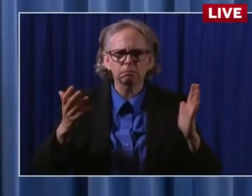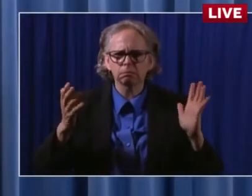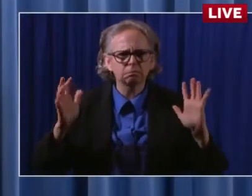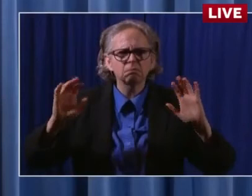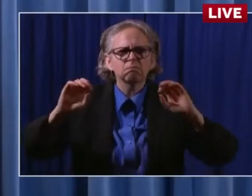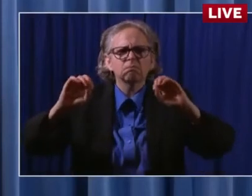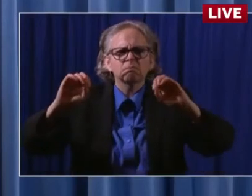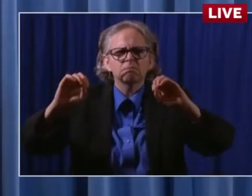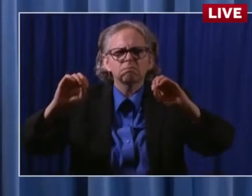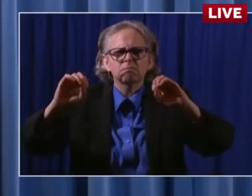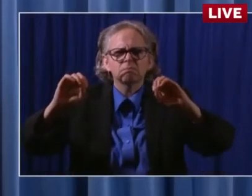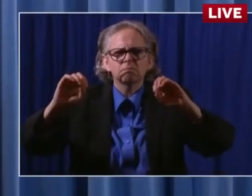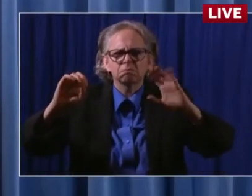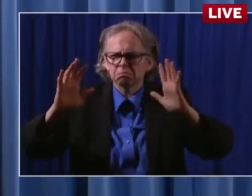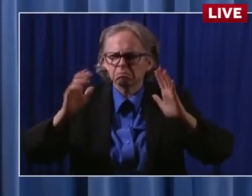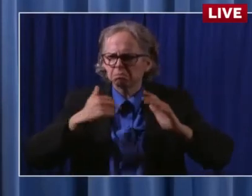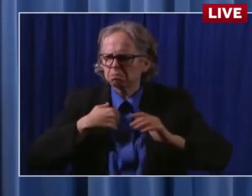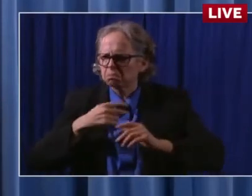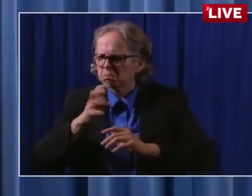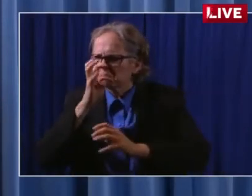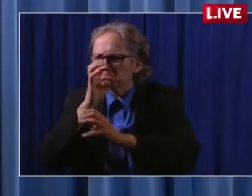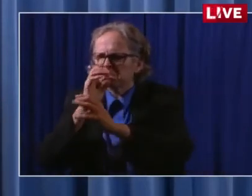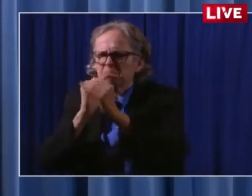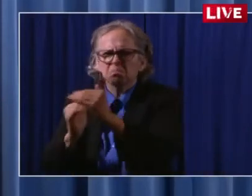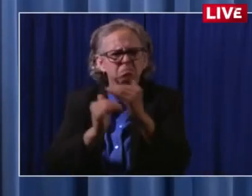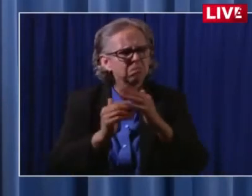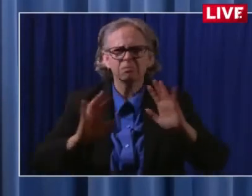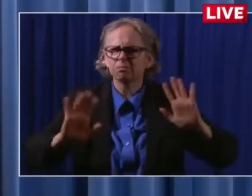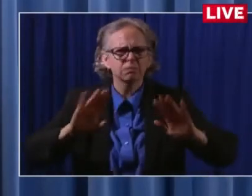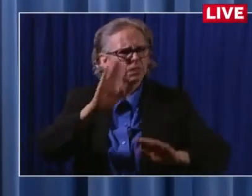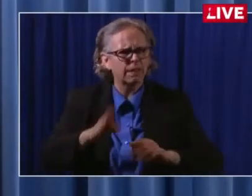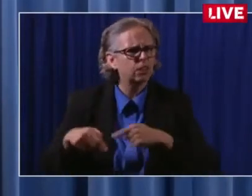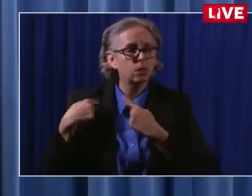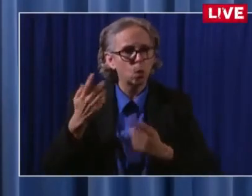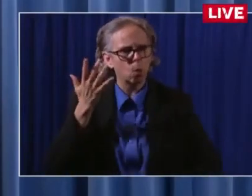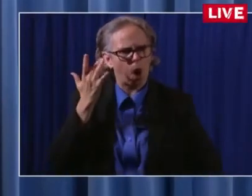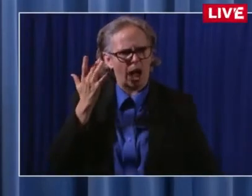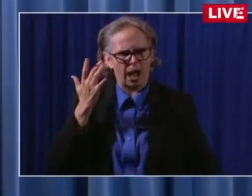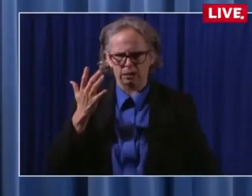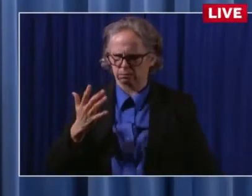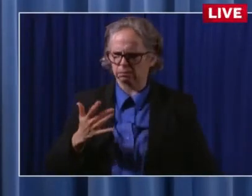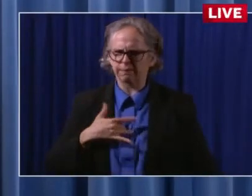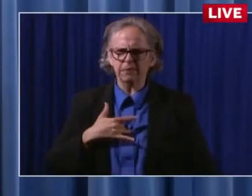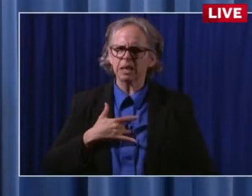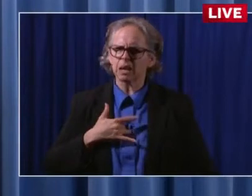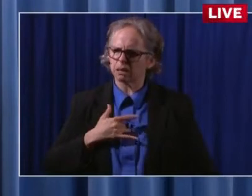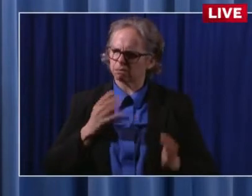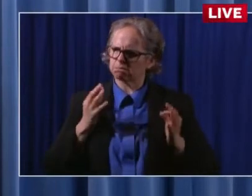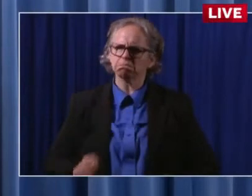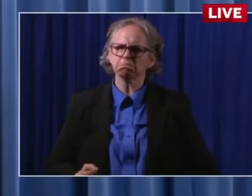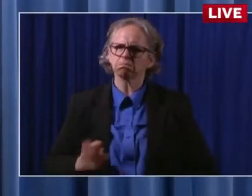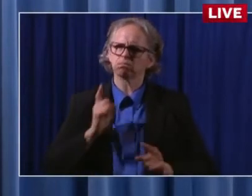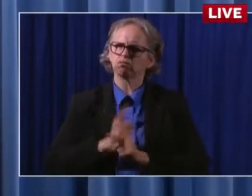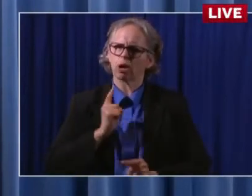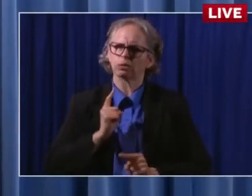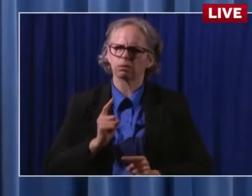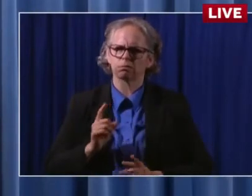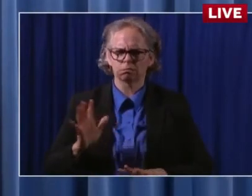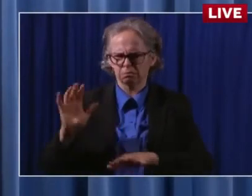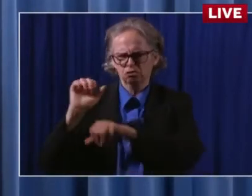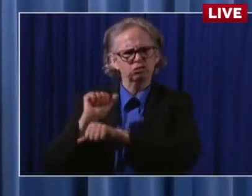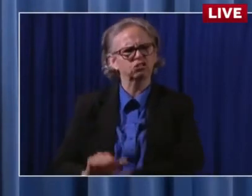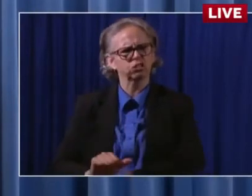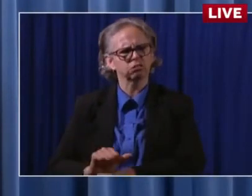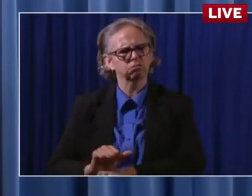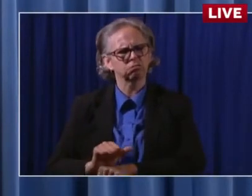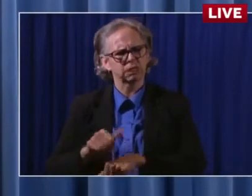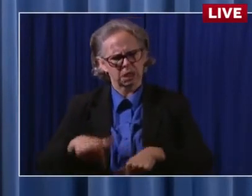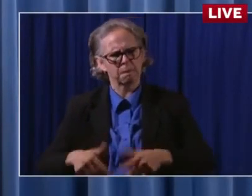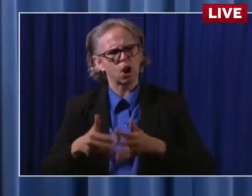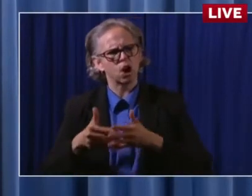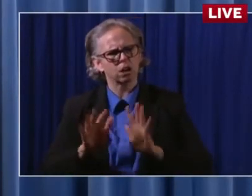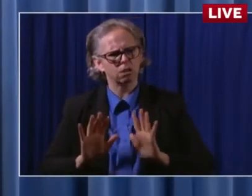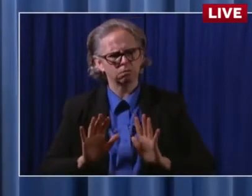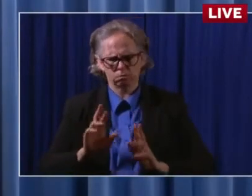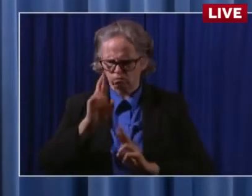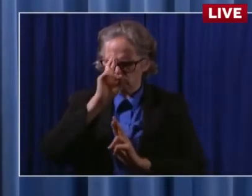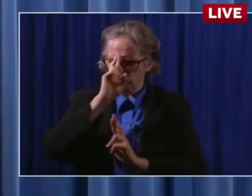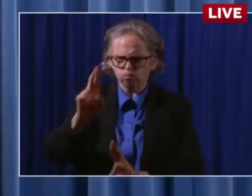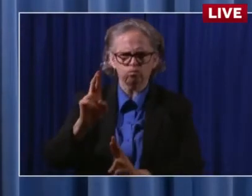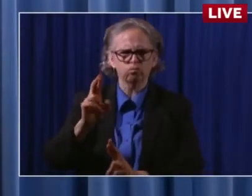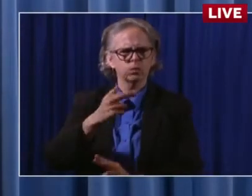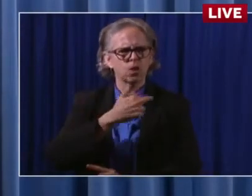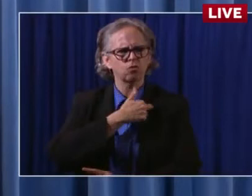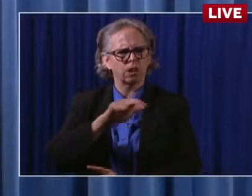WE HAVE NOT REGULATED BAPTISMS, MARRIAGES, ANYTHING, AND IT IS BECAUSE WE THOUGHT THAT WAS THE RIGHT THING TO DO.